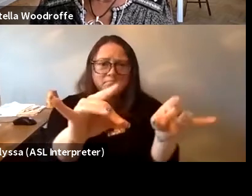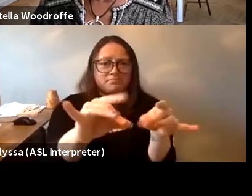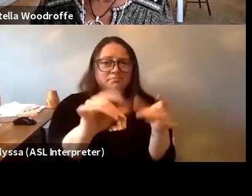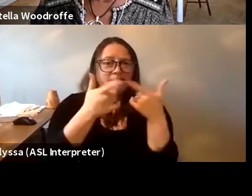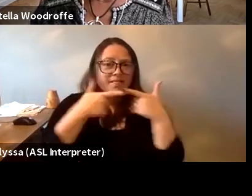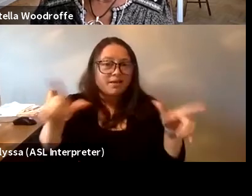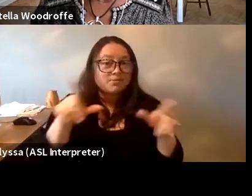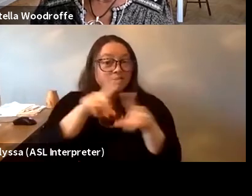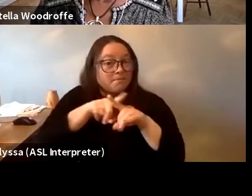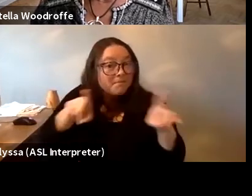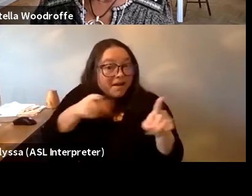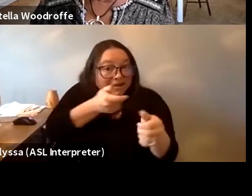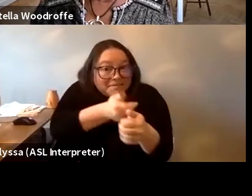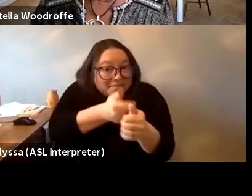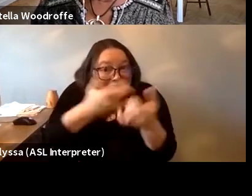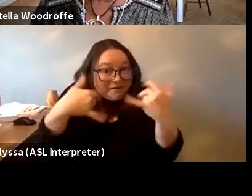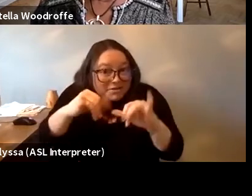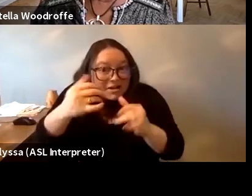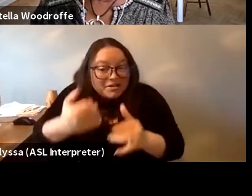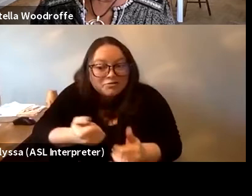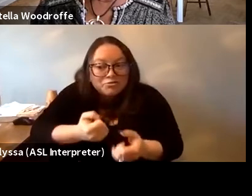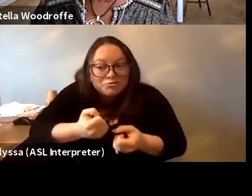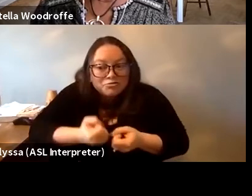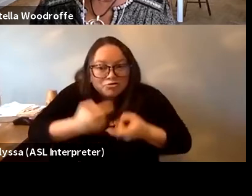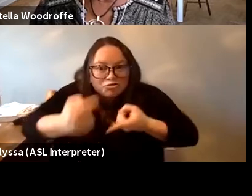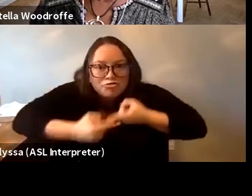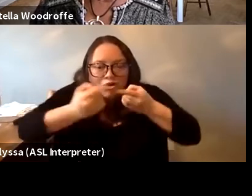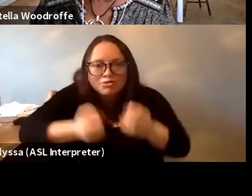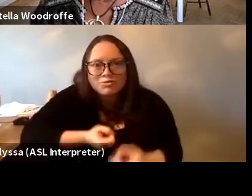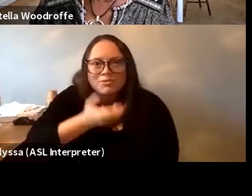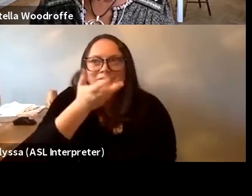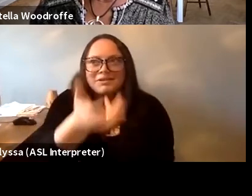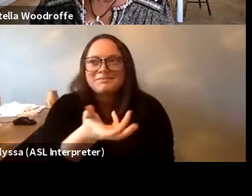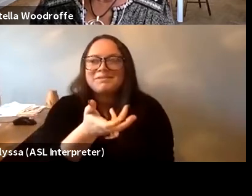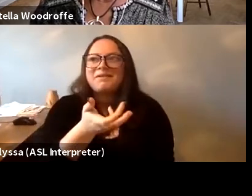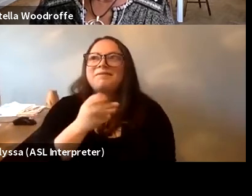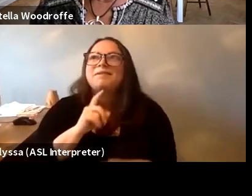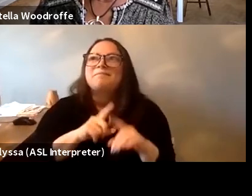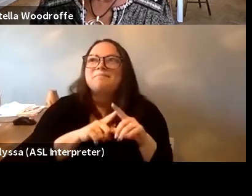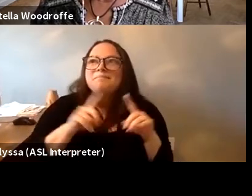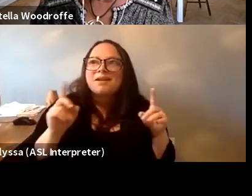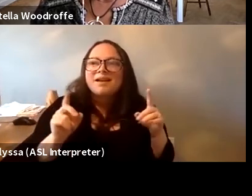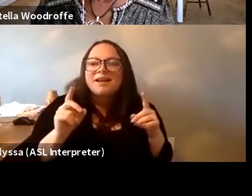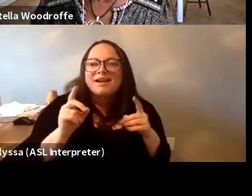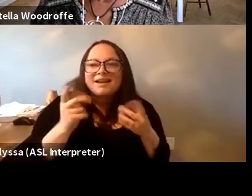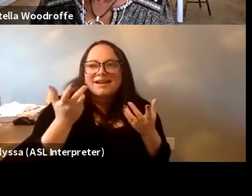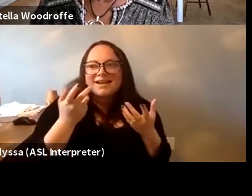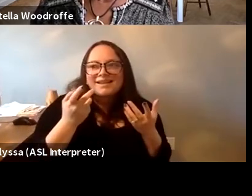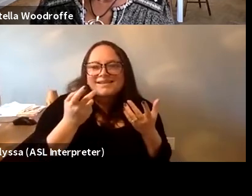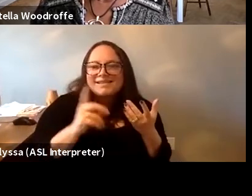express himself in English, but he is really like a numbers guy.